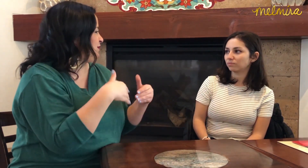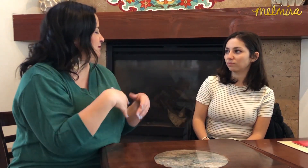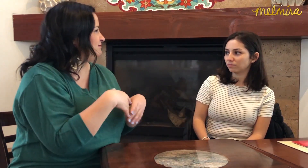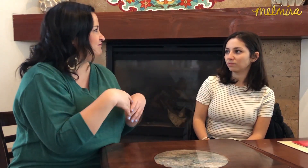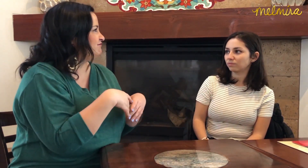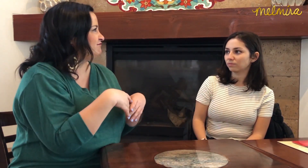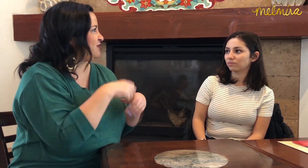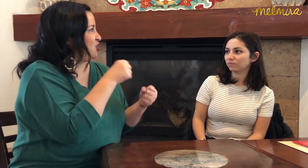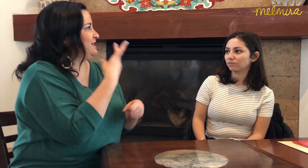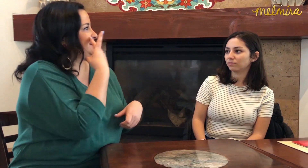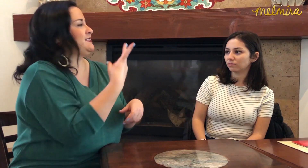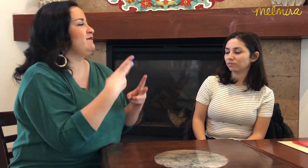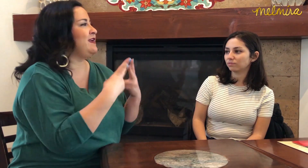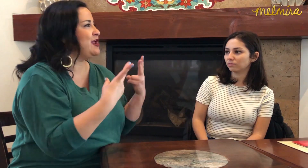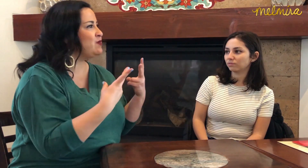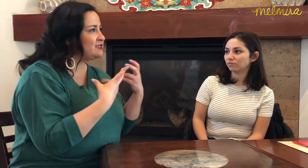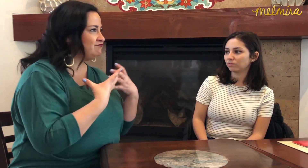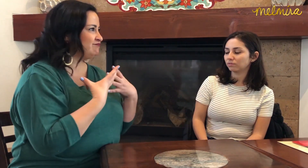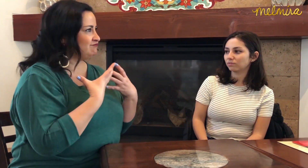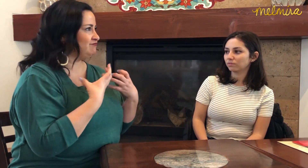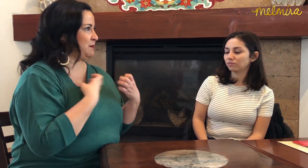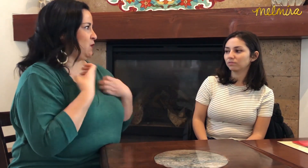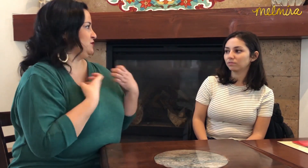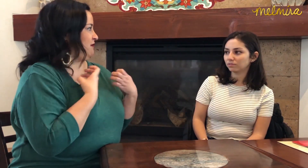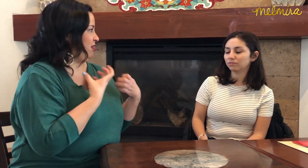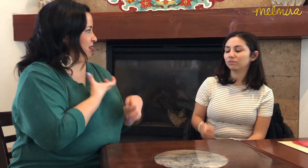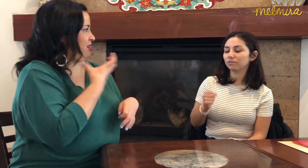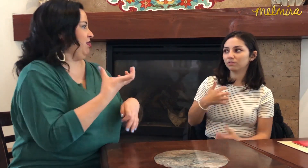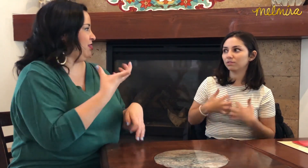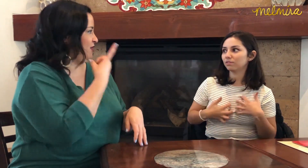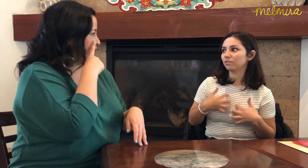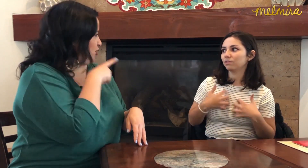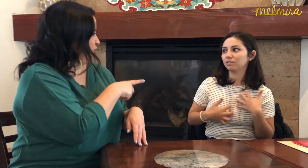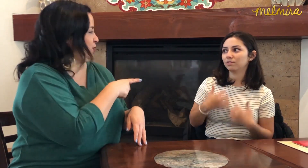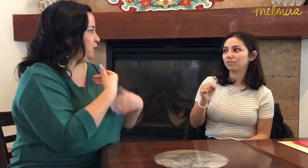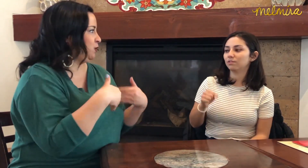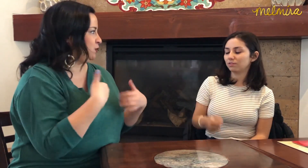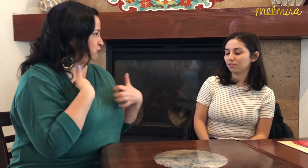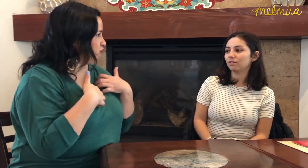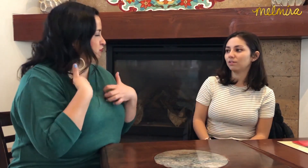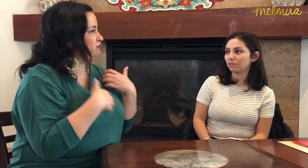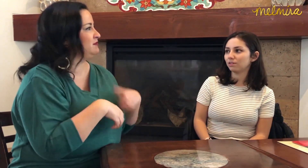Wow. I could see it was very emotional for you. Uneasy.